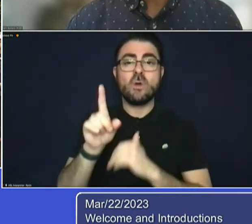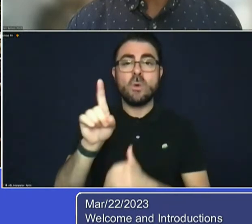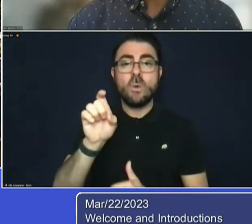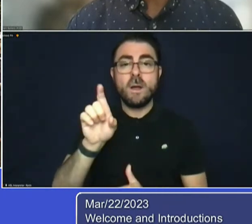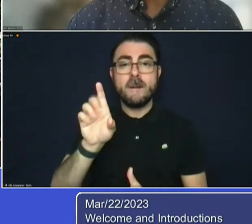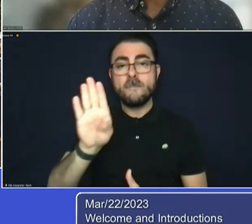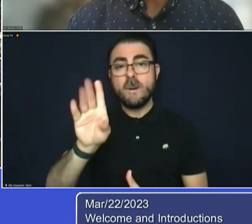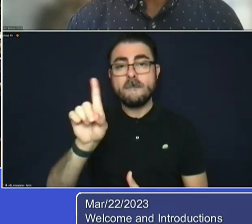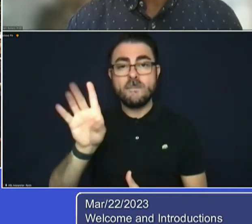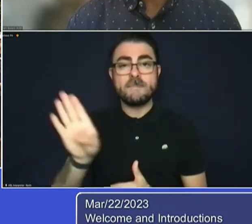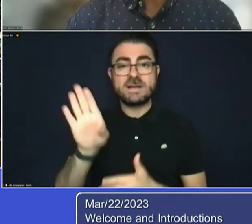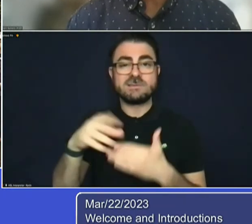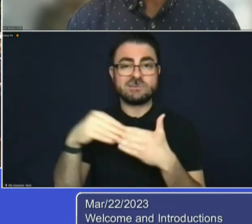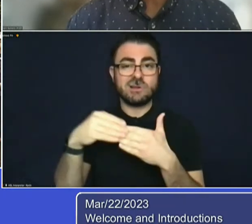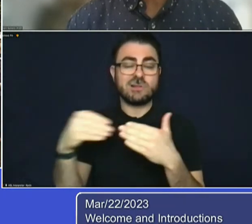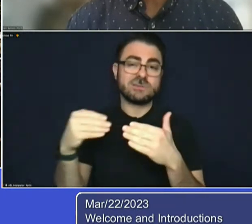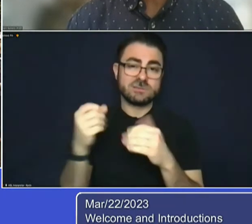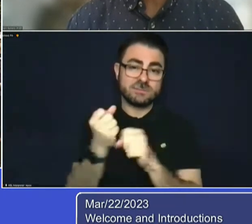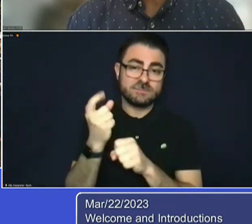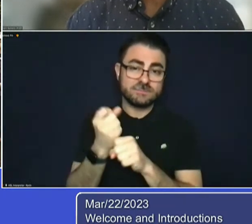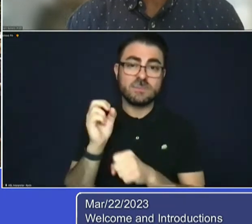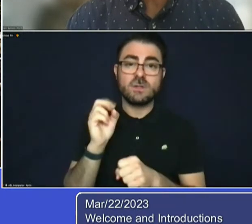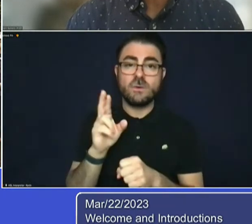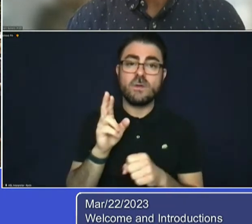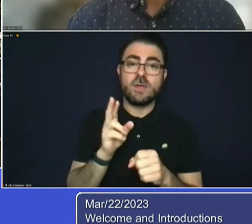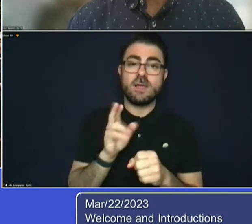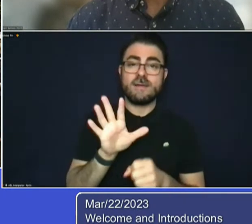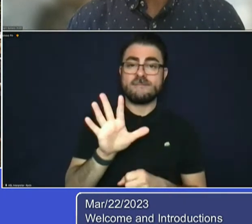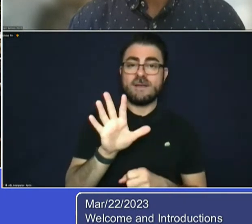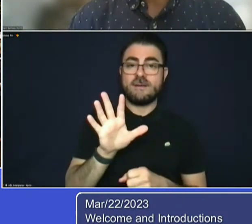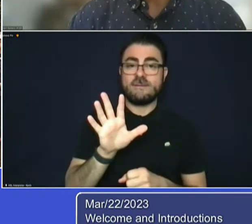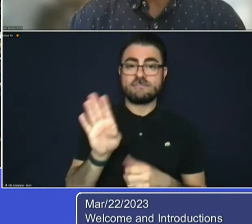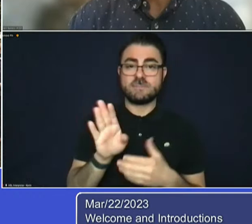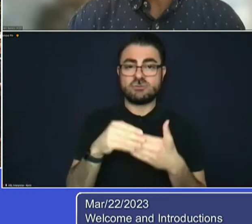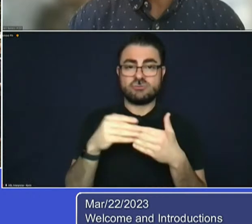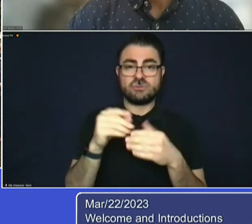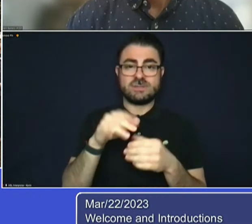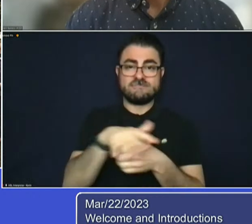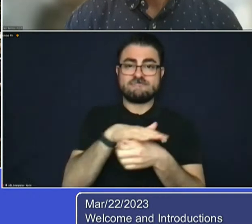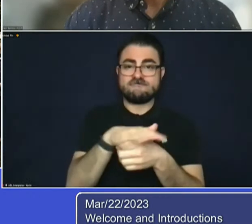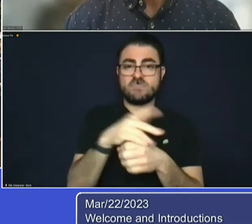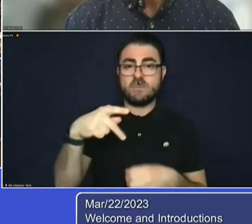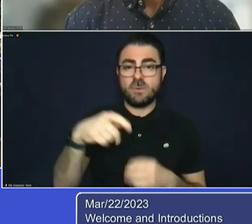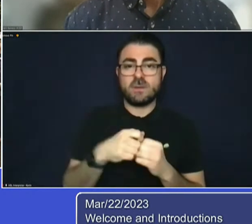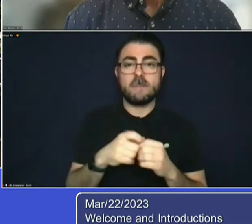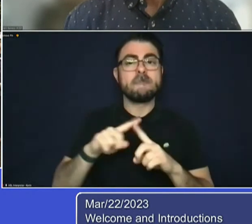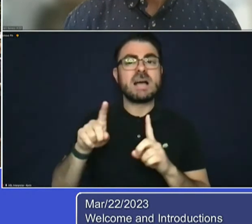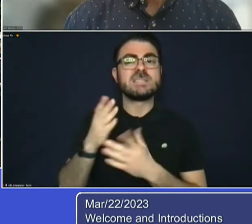PORTLAND SALES ON CORPORATIONS